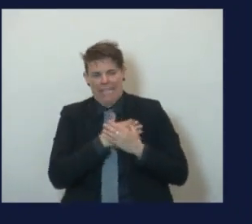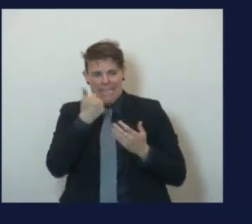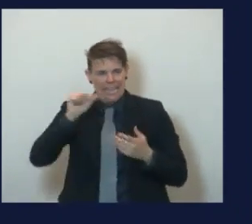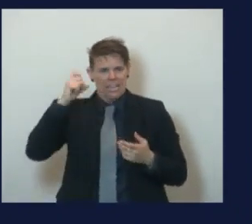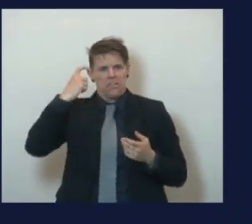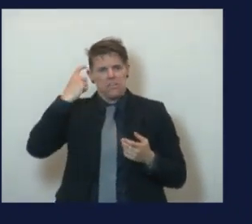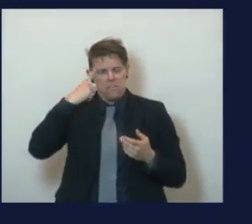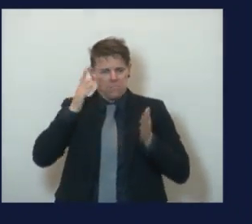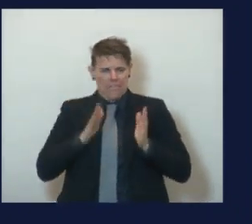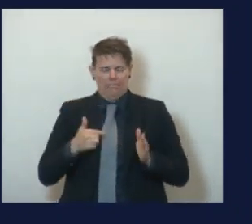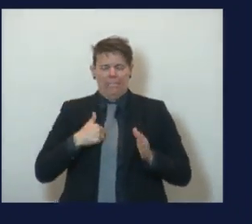NEW TODAY AGAIN.